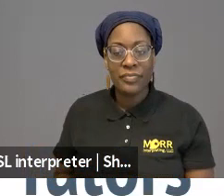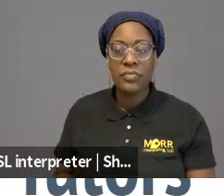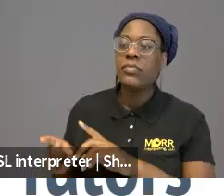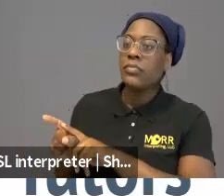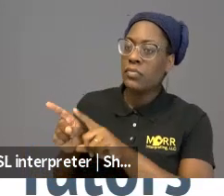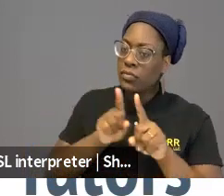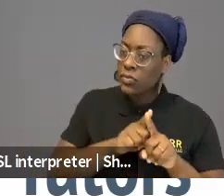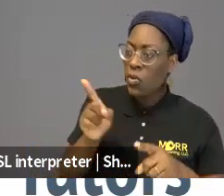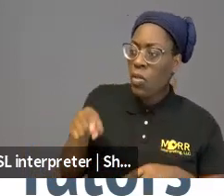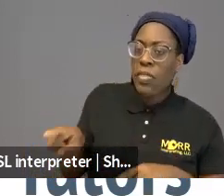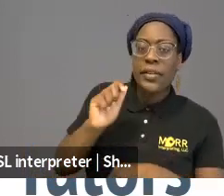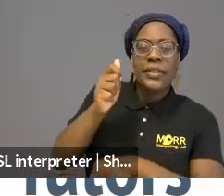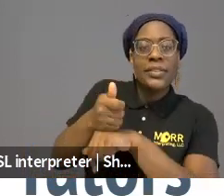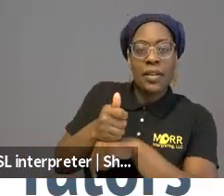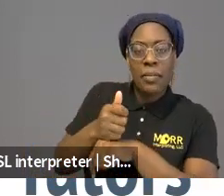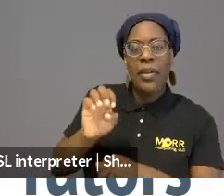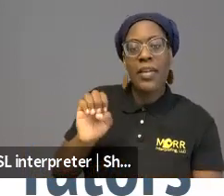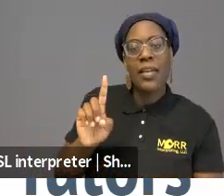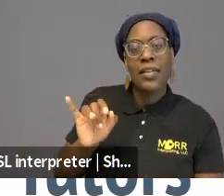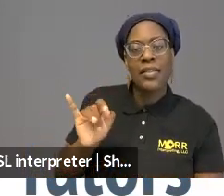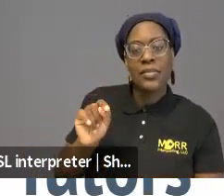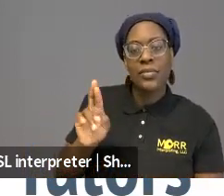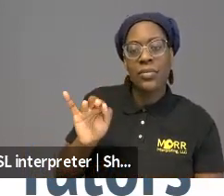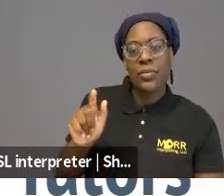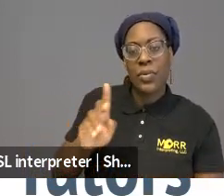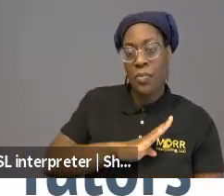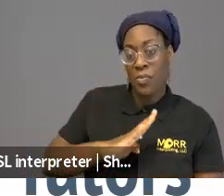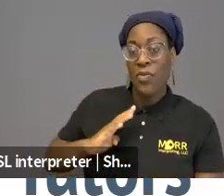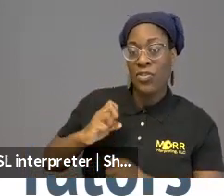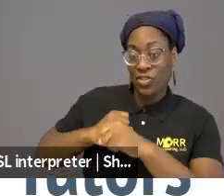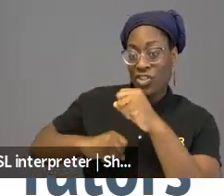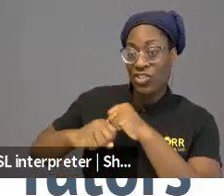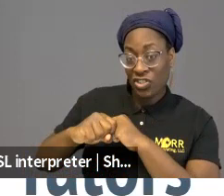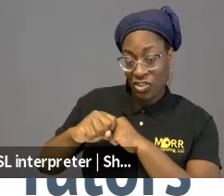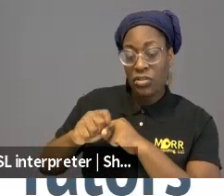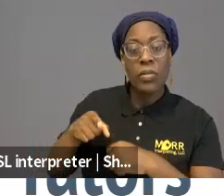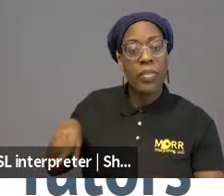so they could create, peer review, edit, copy edit, and upload ready to publish help documents